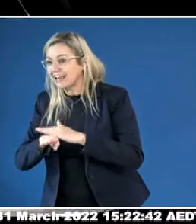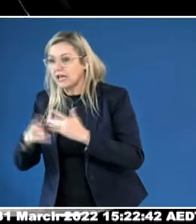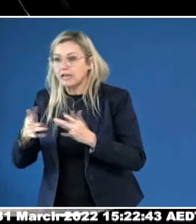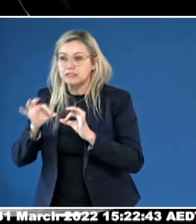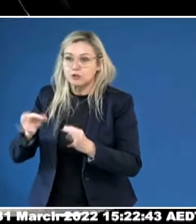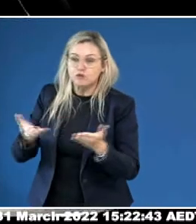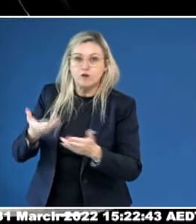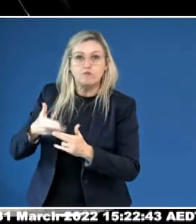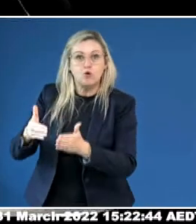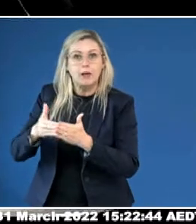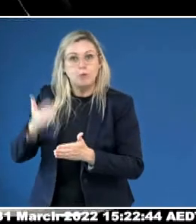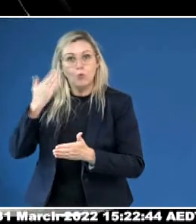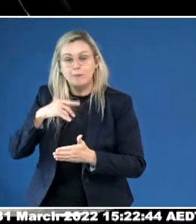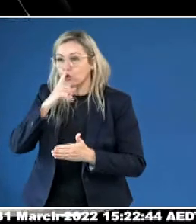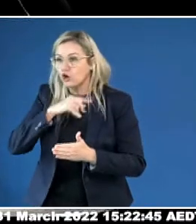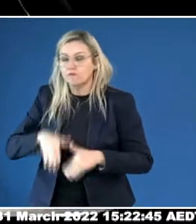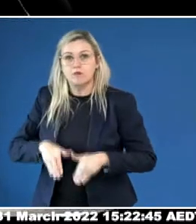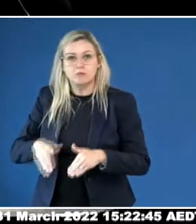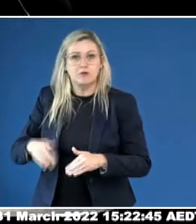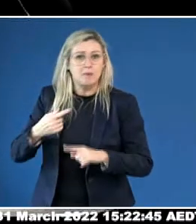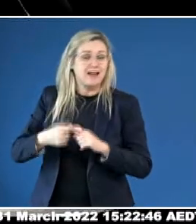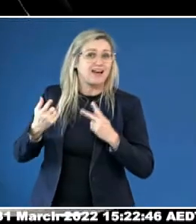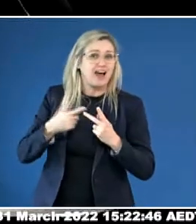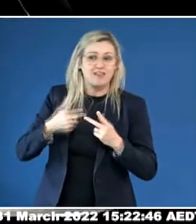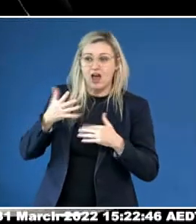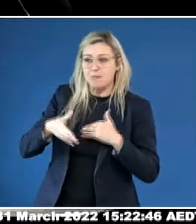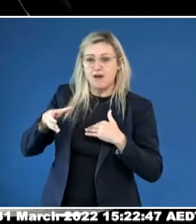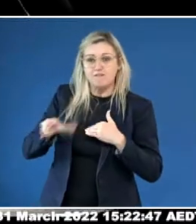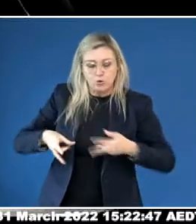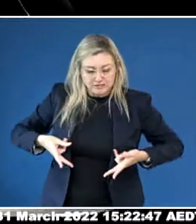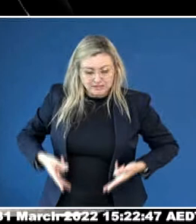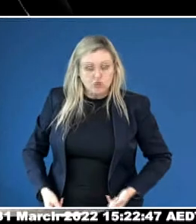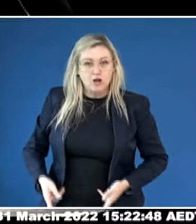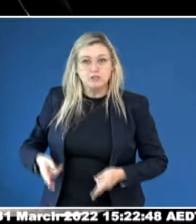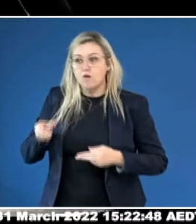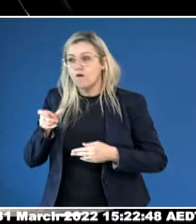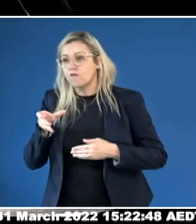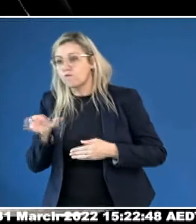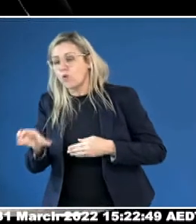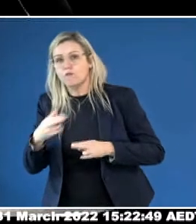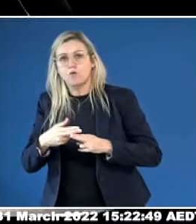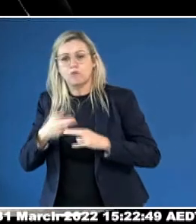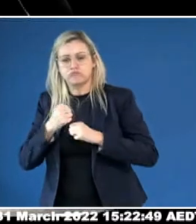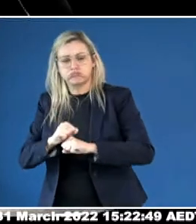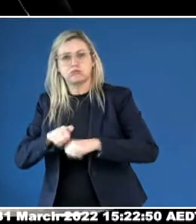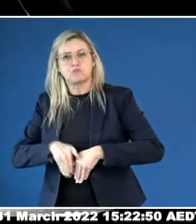things that I talked about, forced sterilisation, forced conception, etcetera. And it goes even further than that.